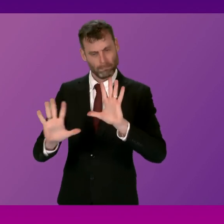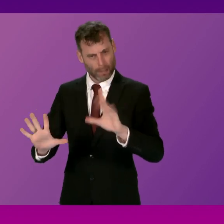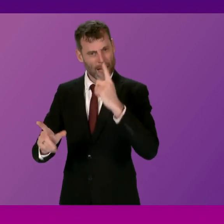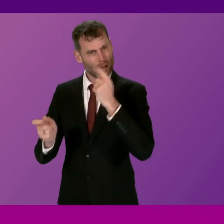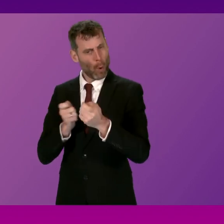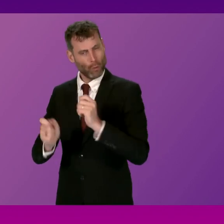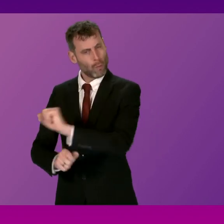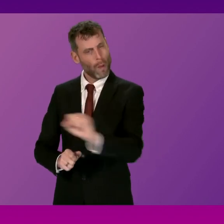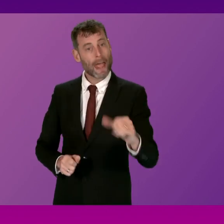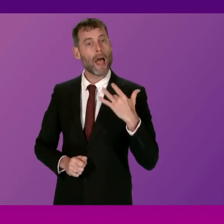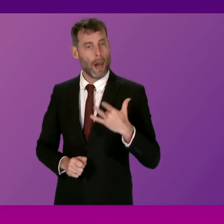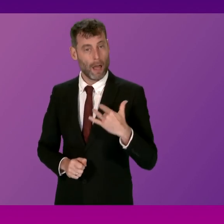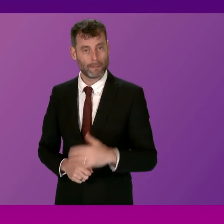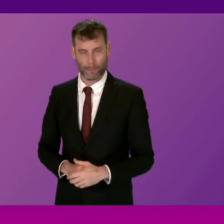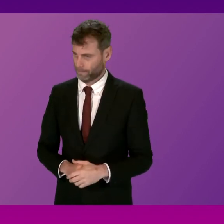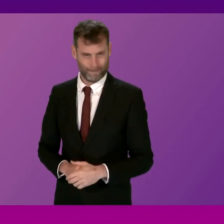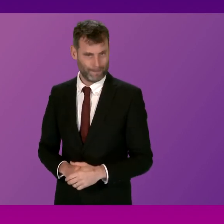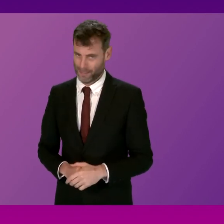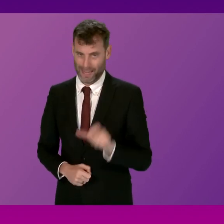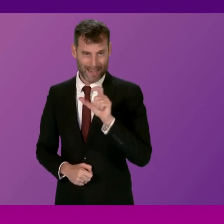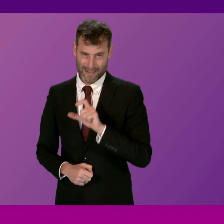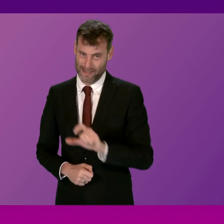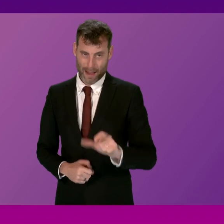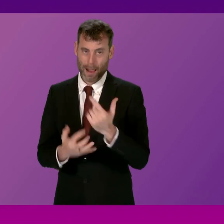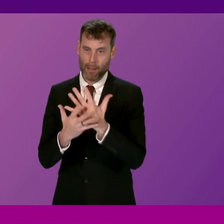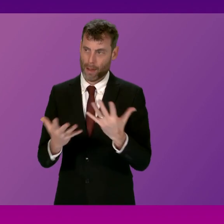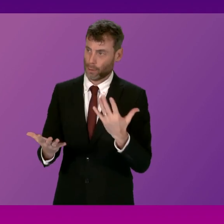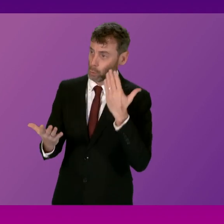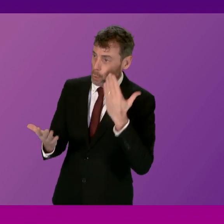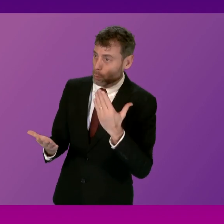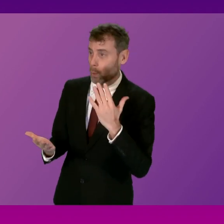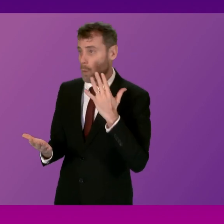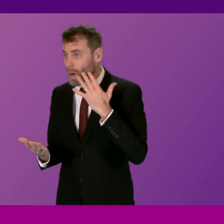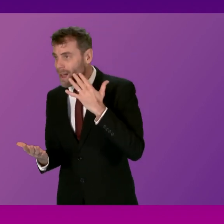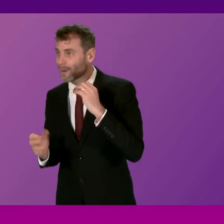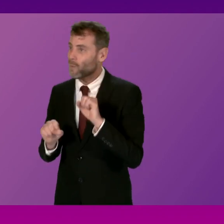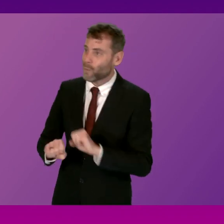Instead, people are still being left to wait in uncertainty for months while a decision is being made.